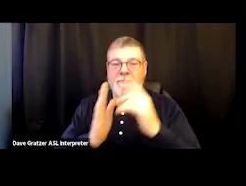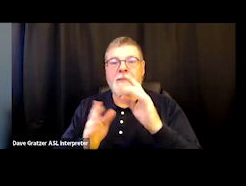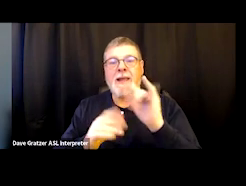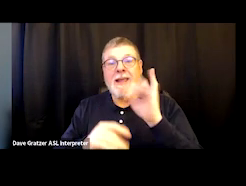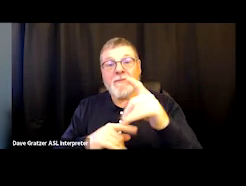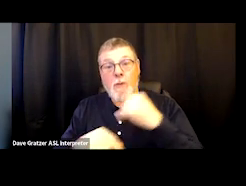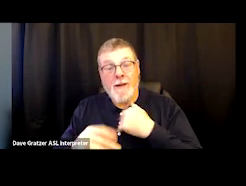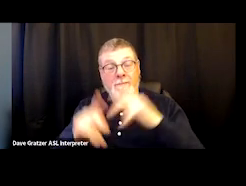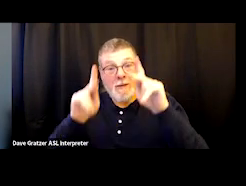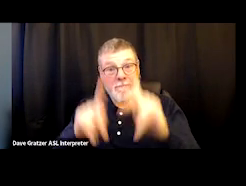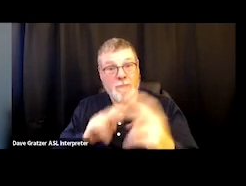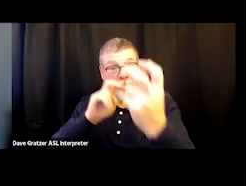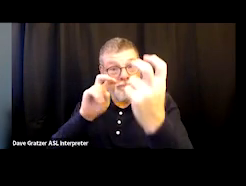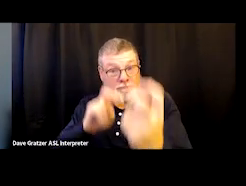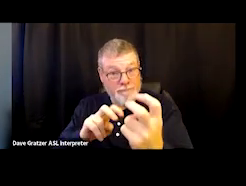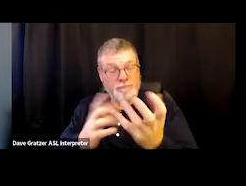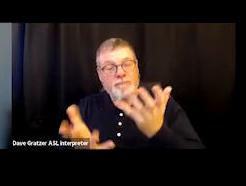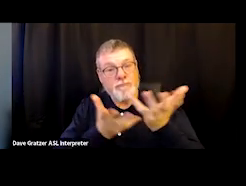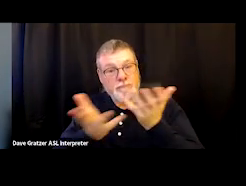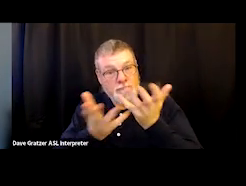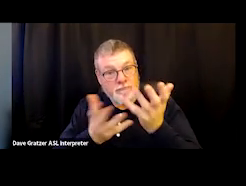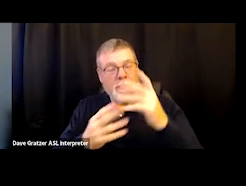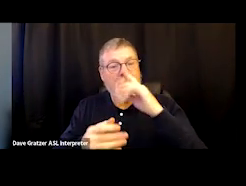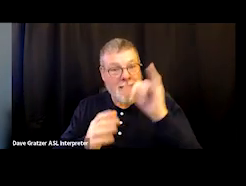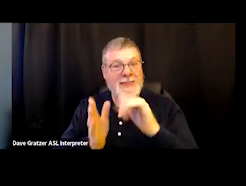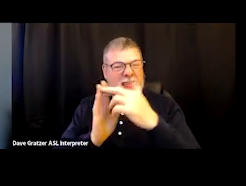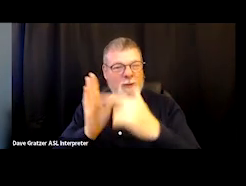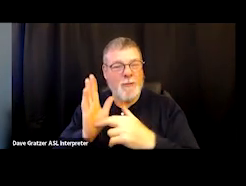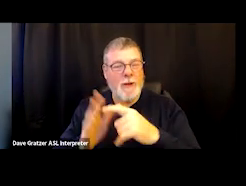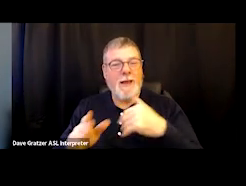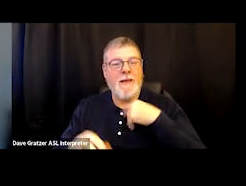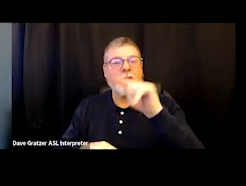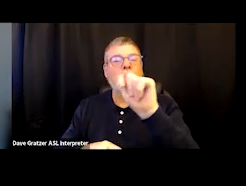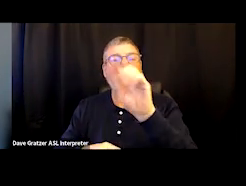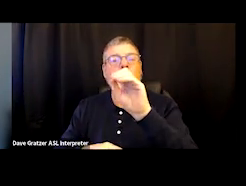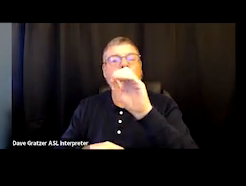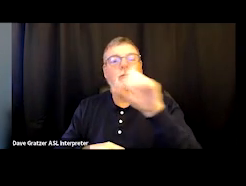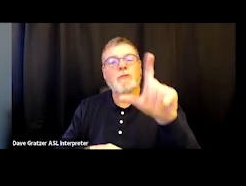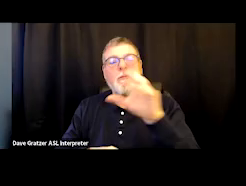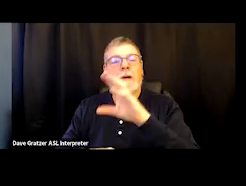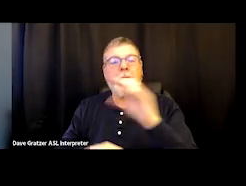with the applicants that you're assisting. This interview guide is on that tools and worksheets page that I put a link to in the chat.